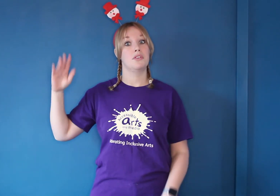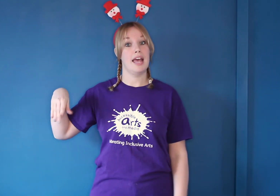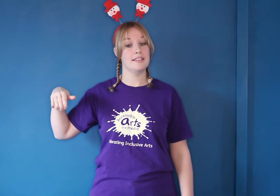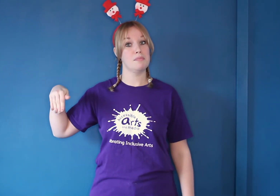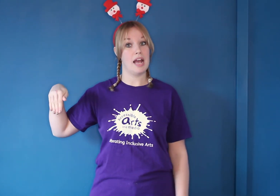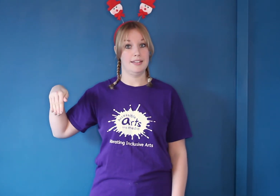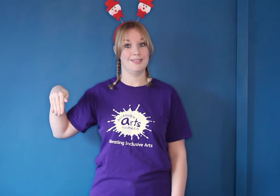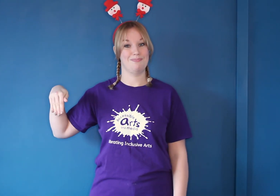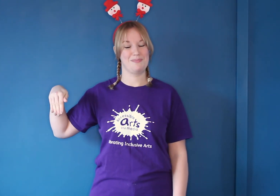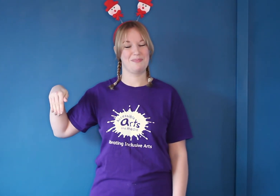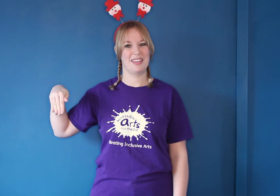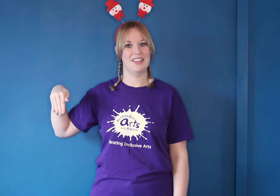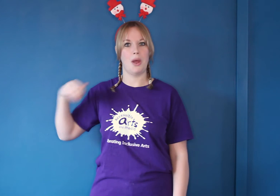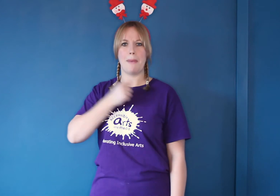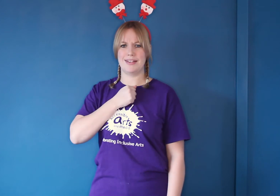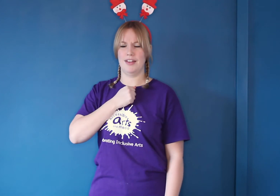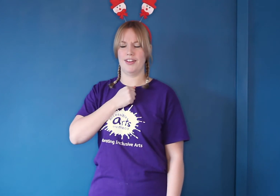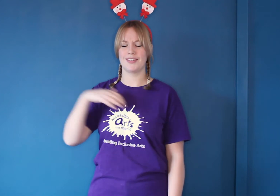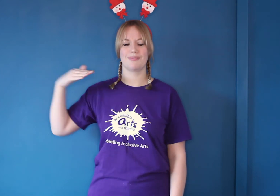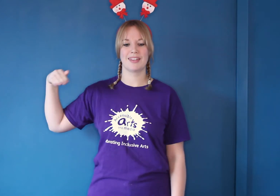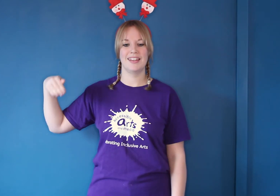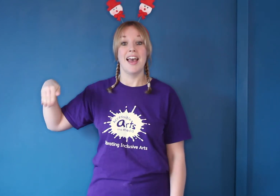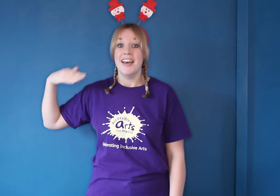So it’s nice to be nice. So my turn first.